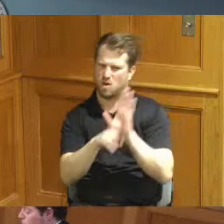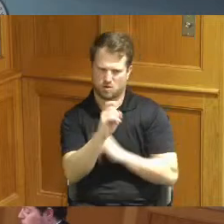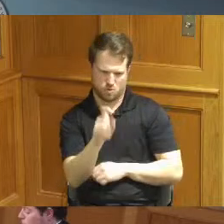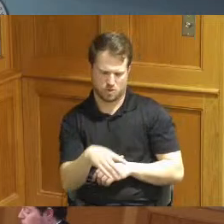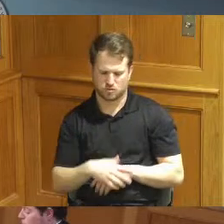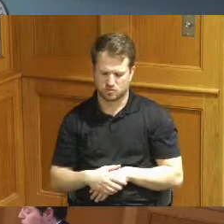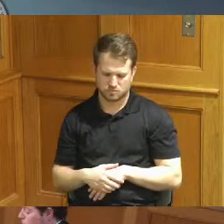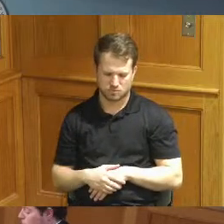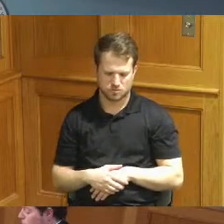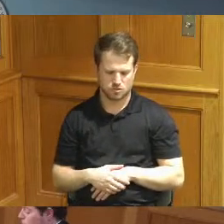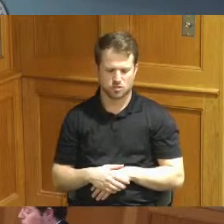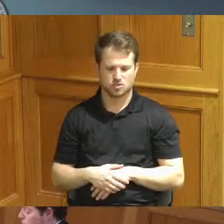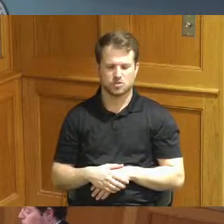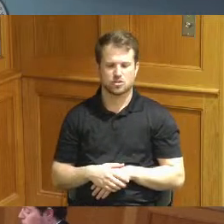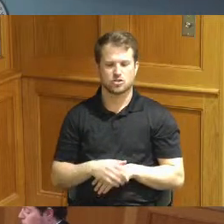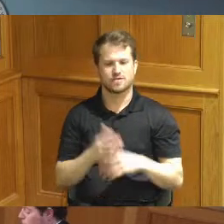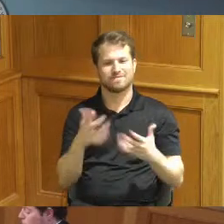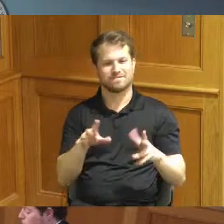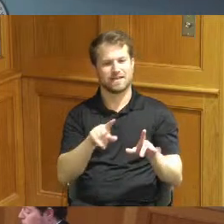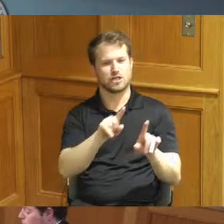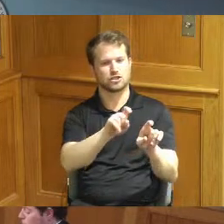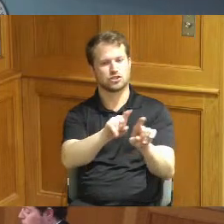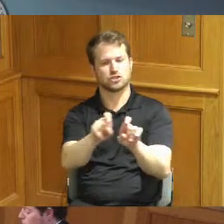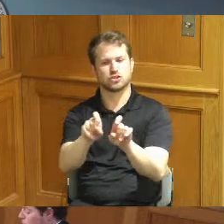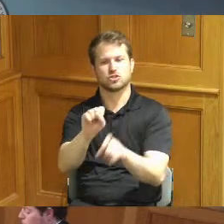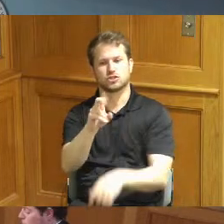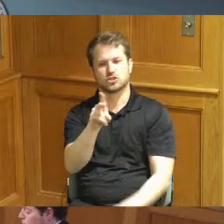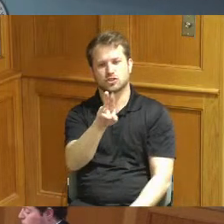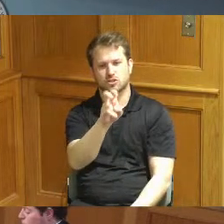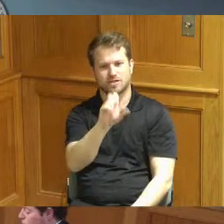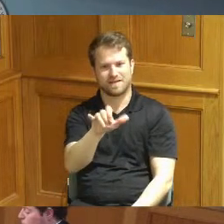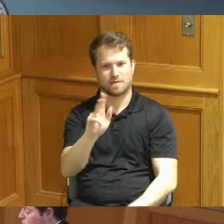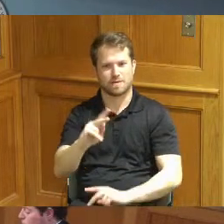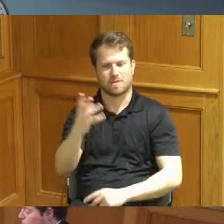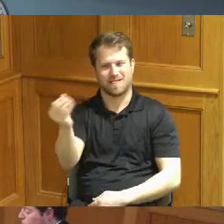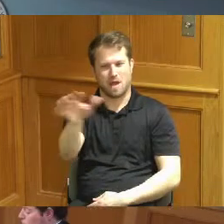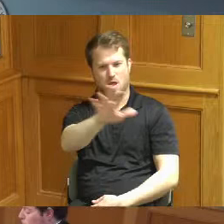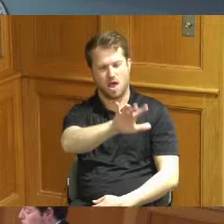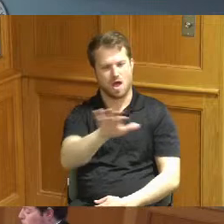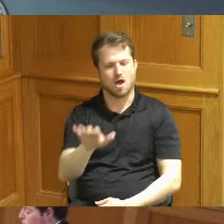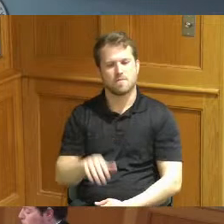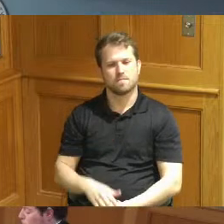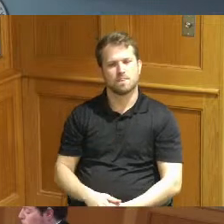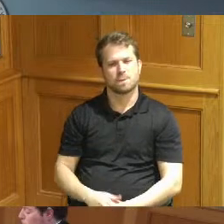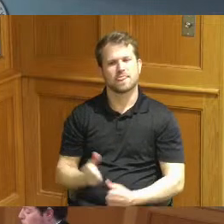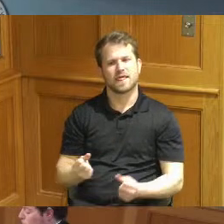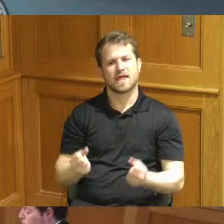the server that you took regarding the people that are on the street how many were incoming citizens